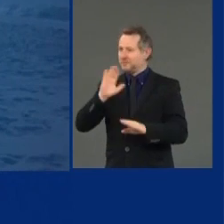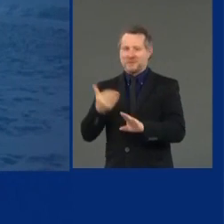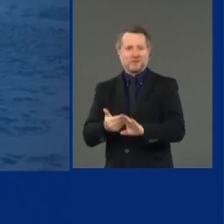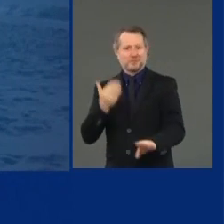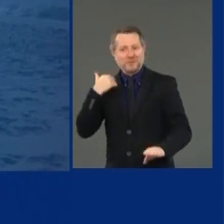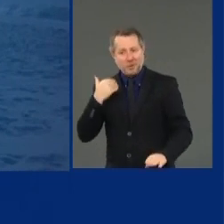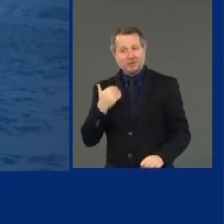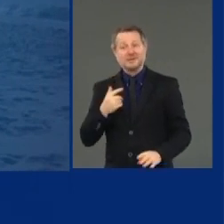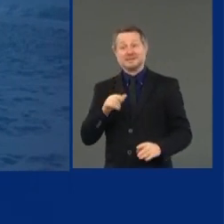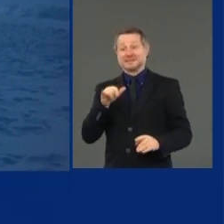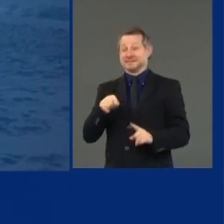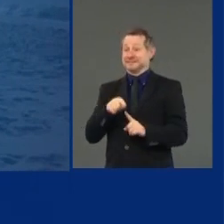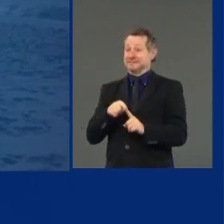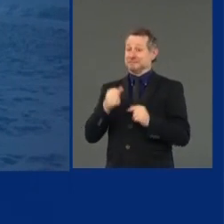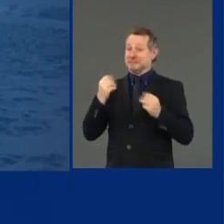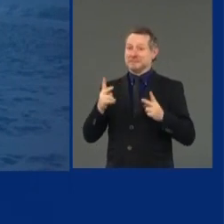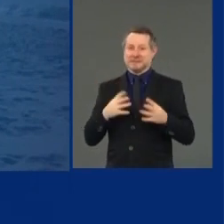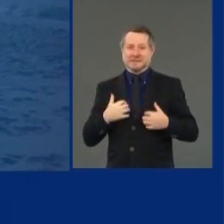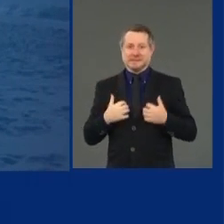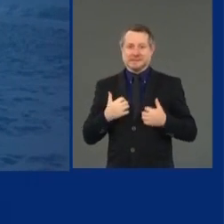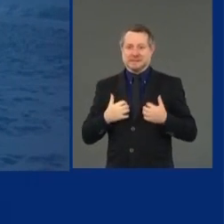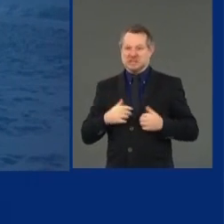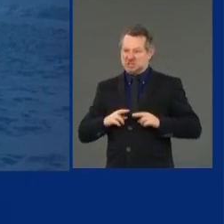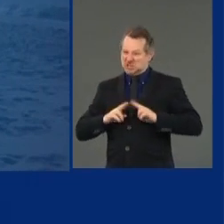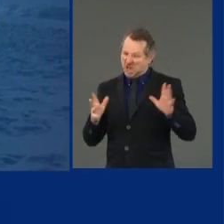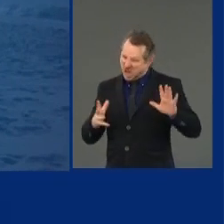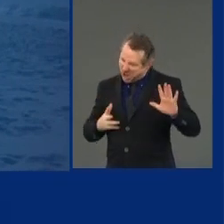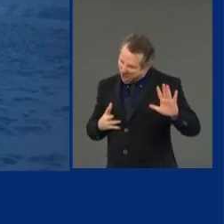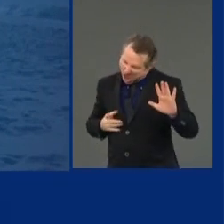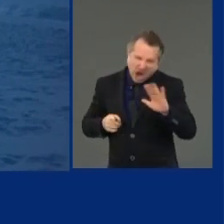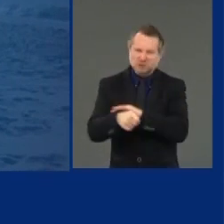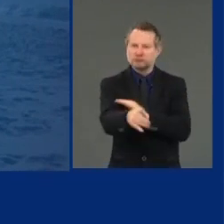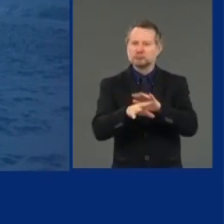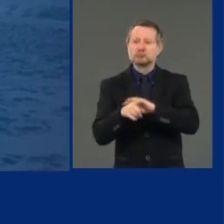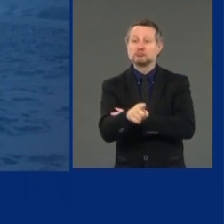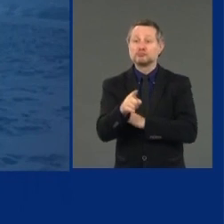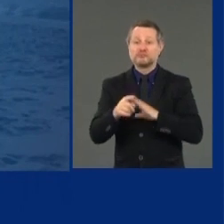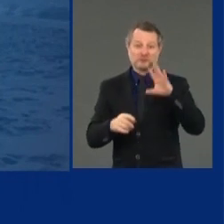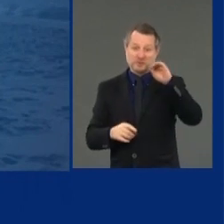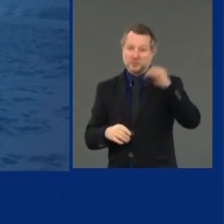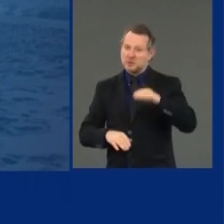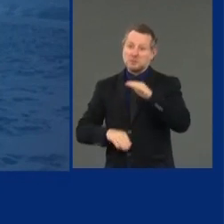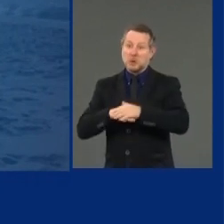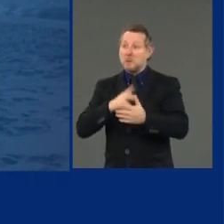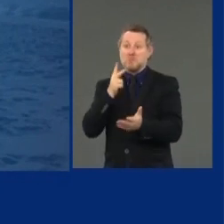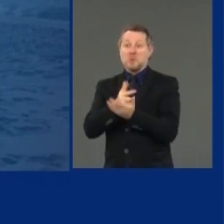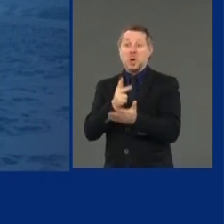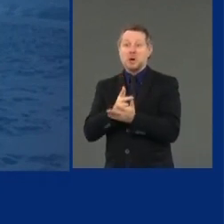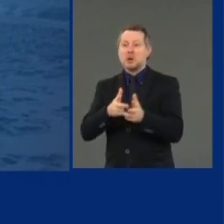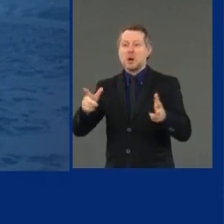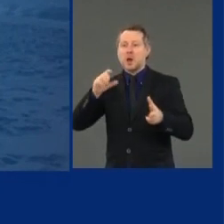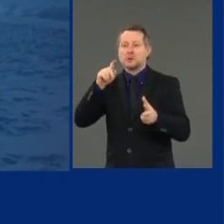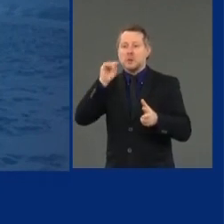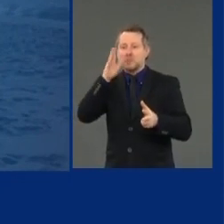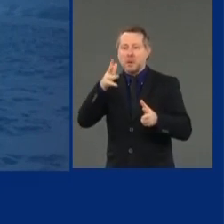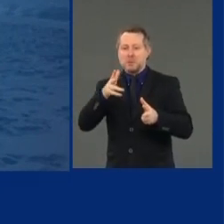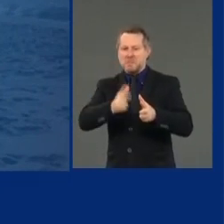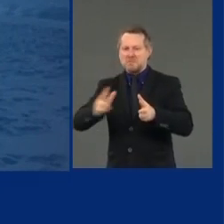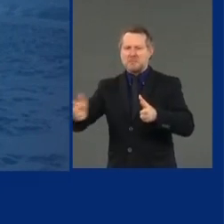ALL OF US, BUT 50% CAPACITY WITH